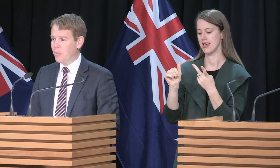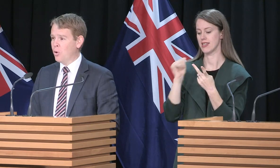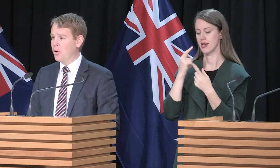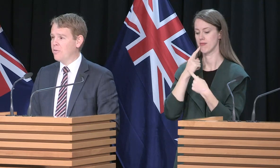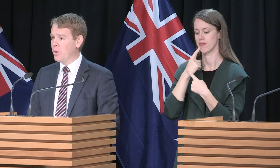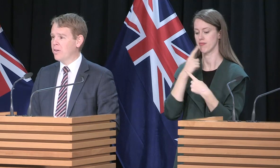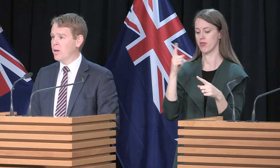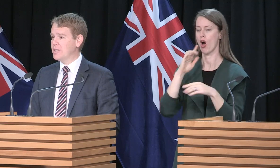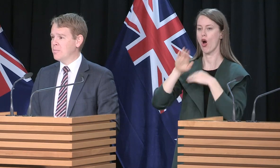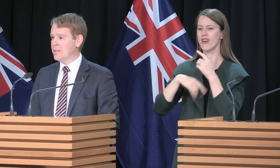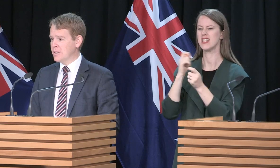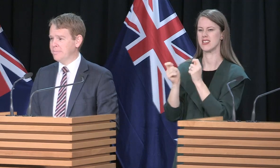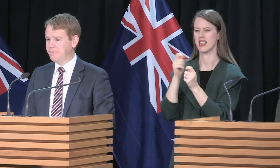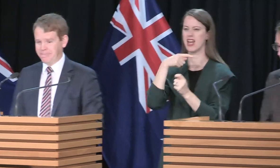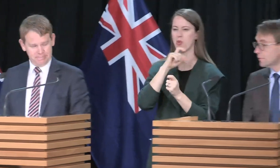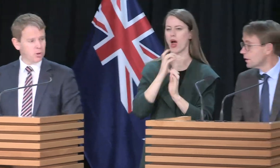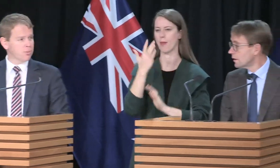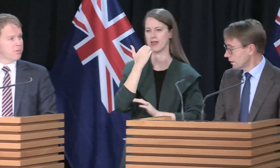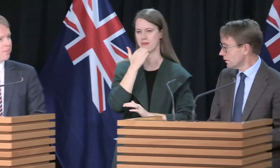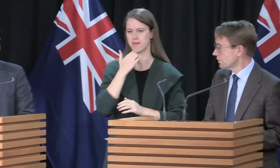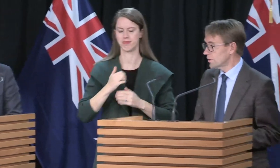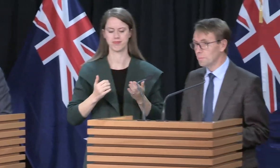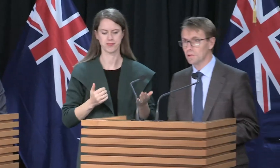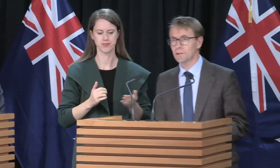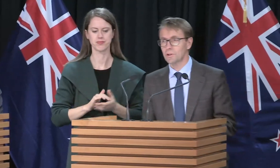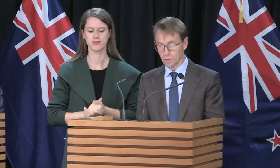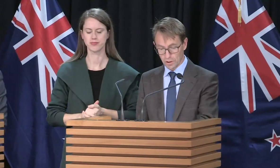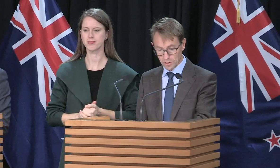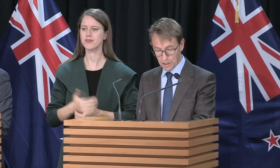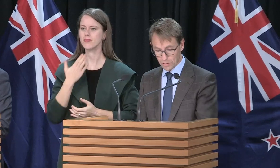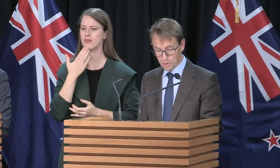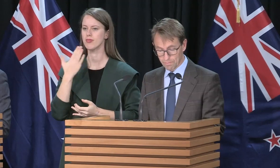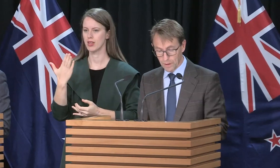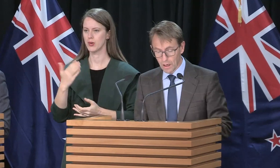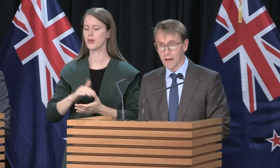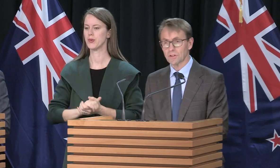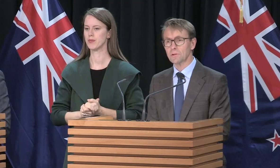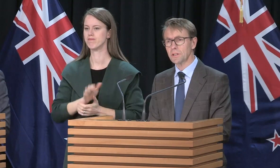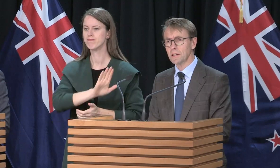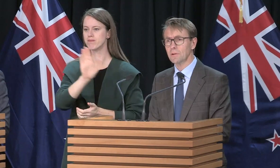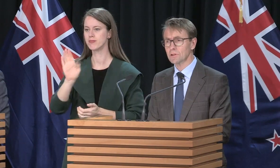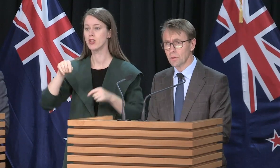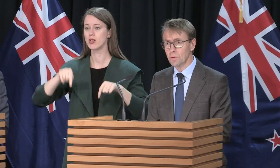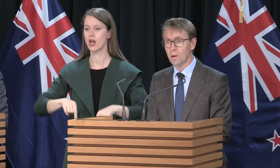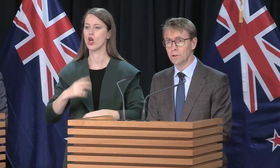and give more information on the testing guidance that was issued yesterday and then I'll